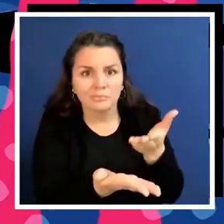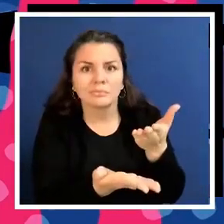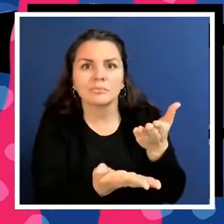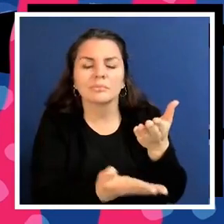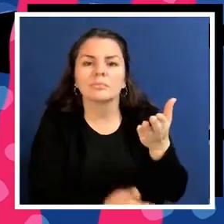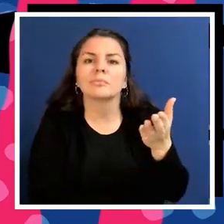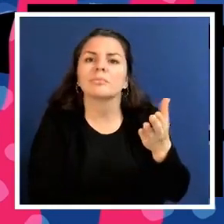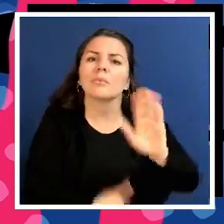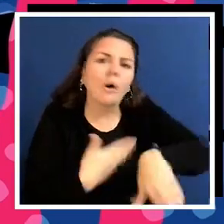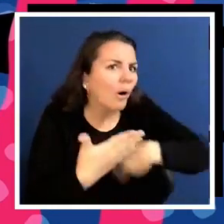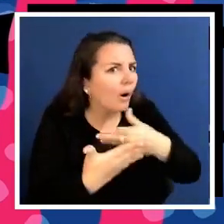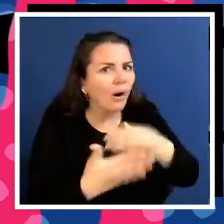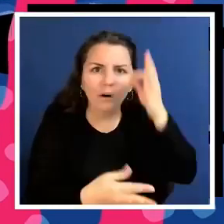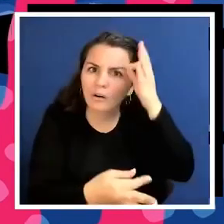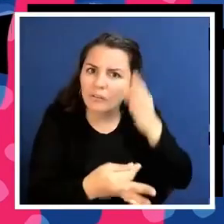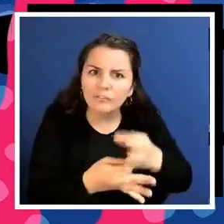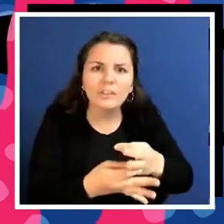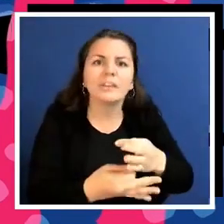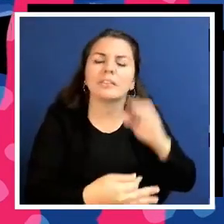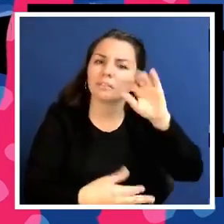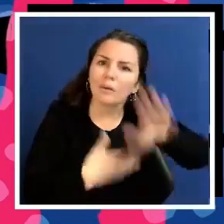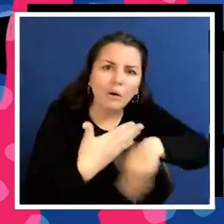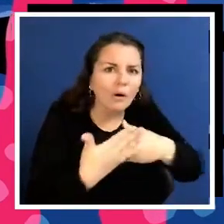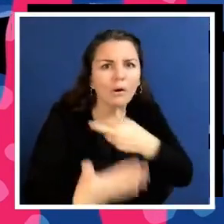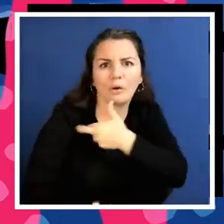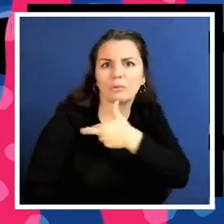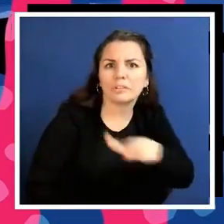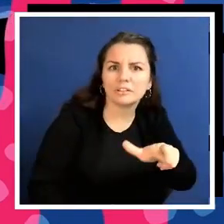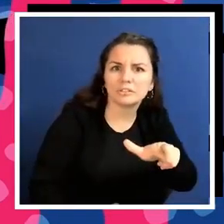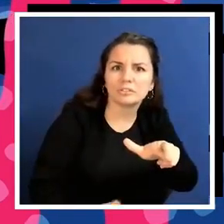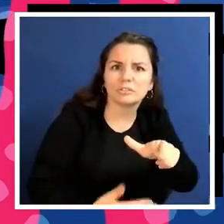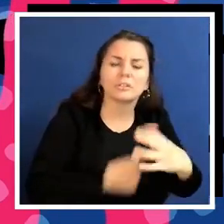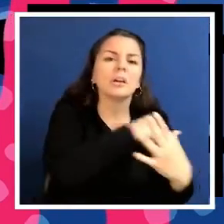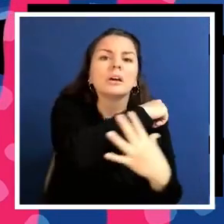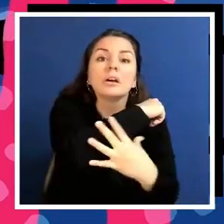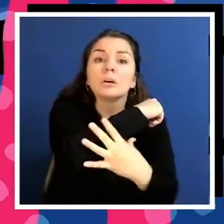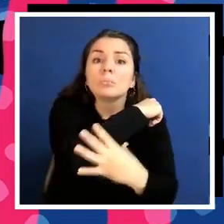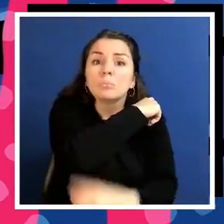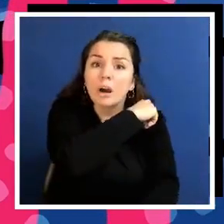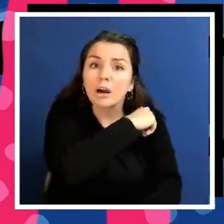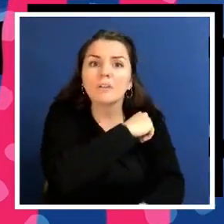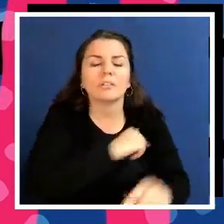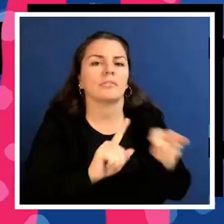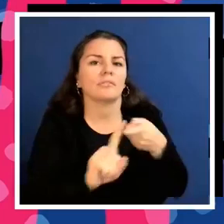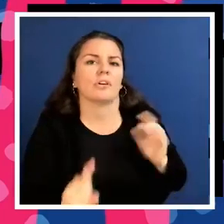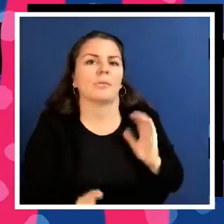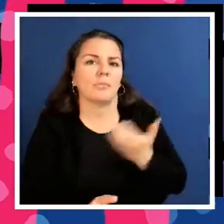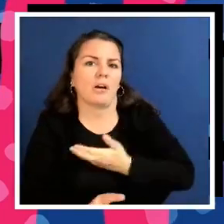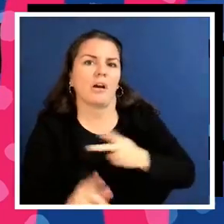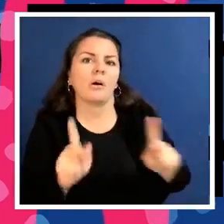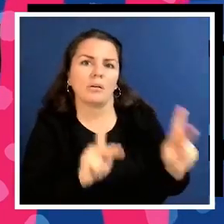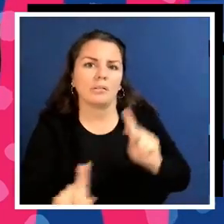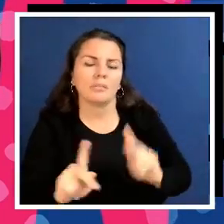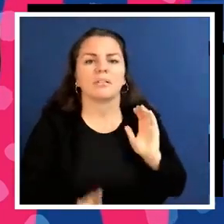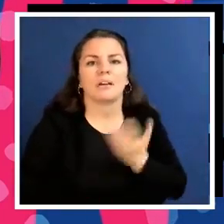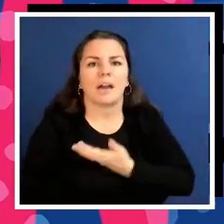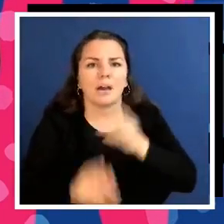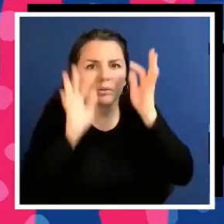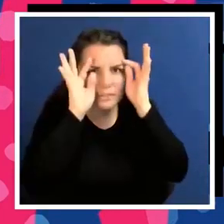BE. YOU HAVE TAUGHT US IN YOUR